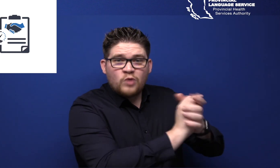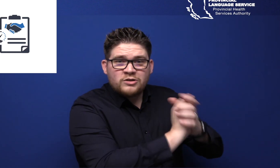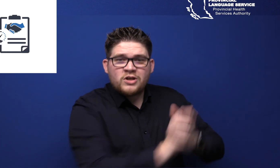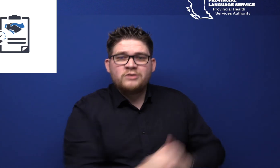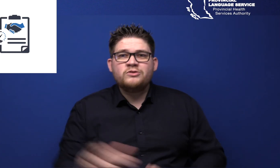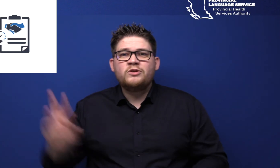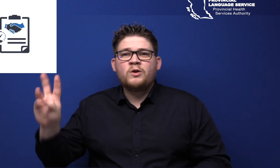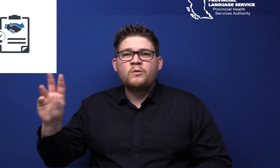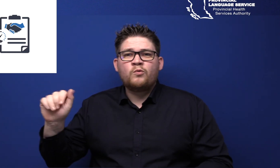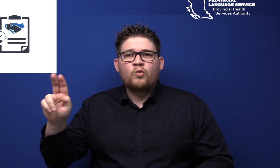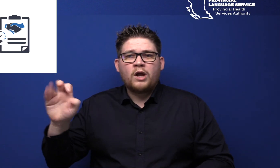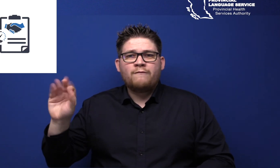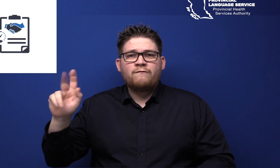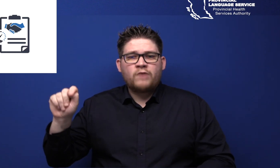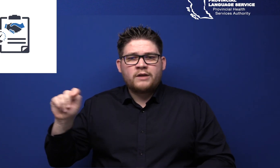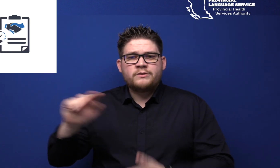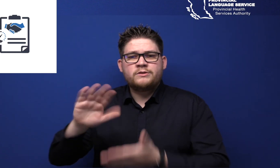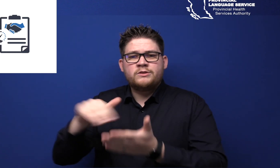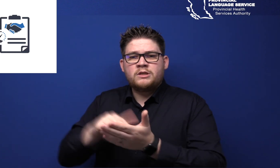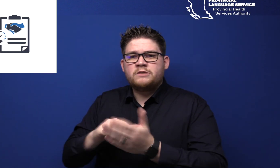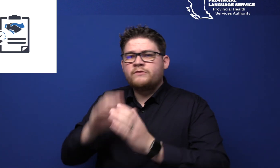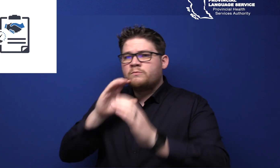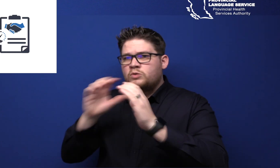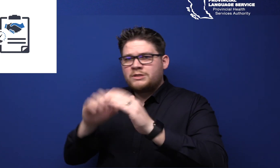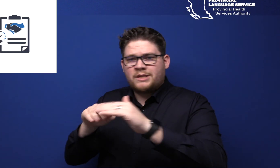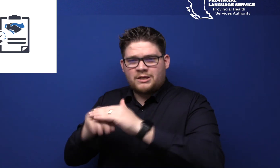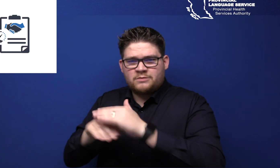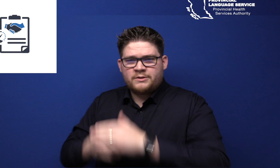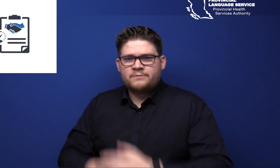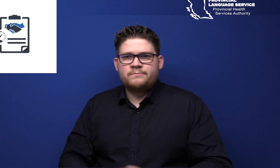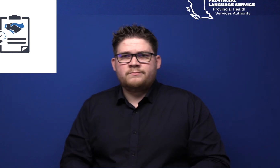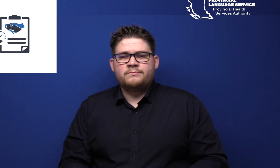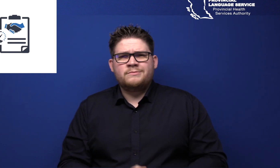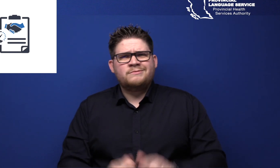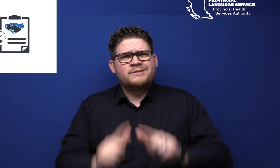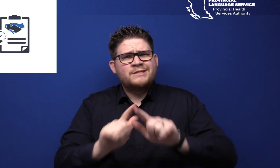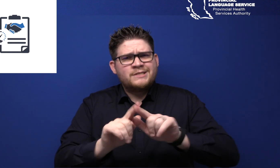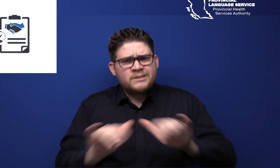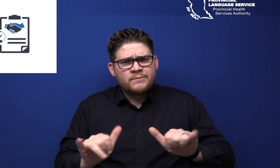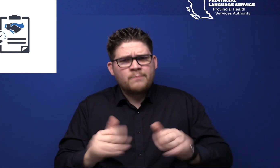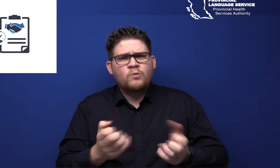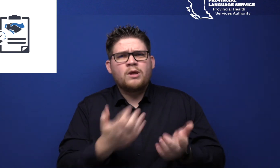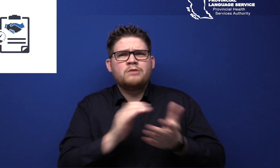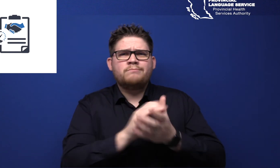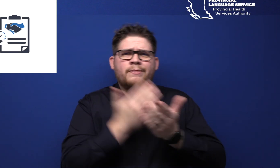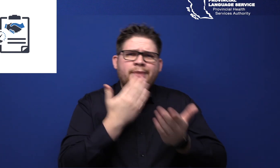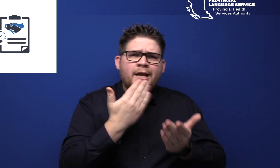SO CONGRATULATIONS TO WAVEFRONT CENTER FOR COMMUNICATION ACCESSIBILITY.